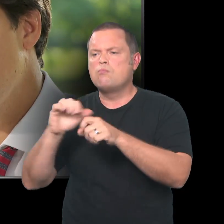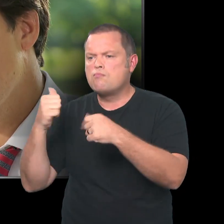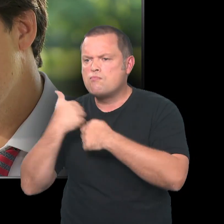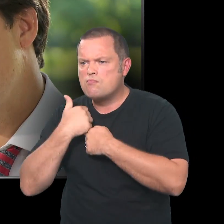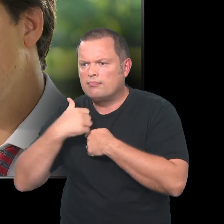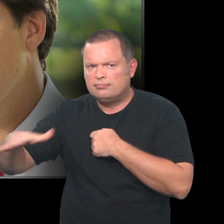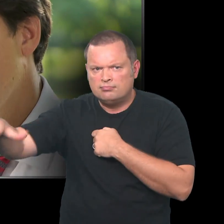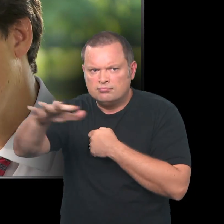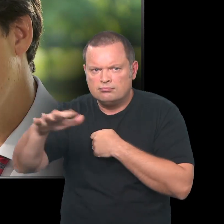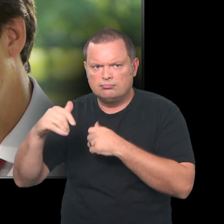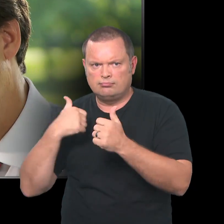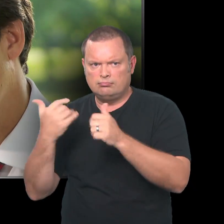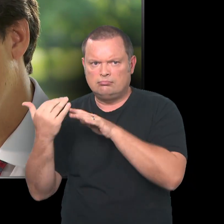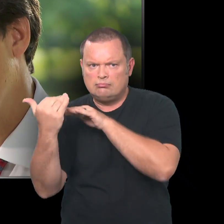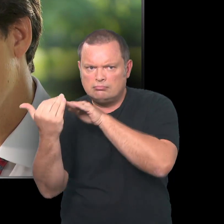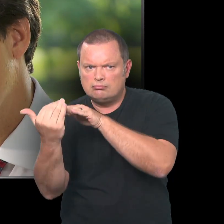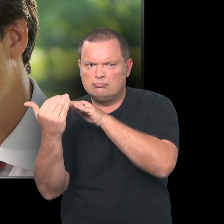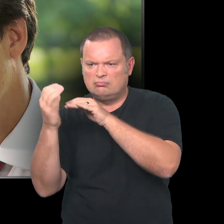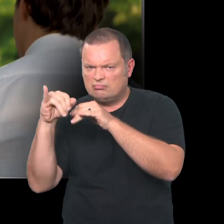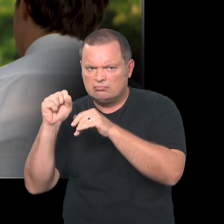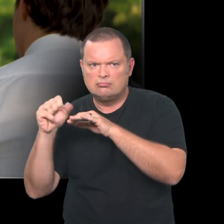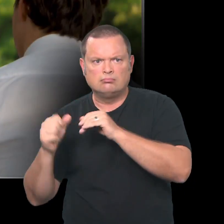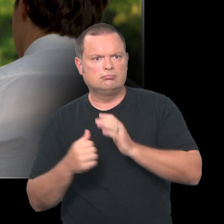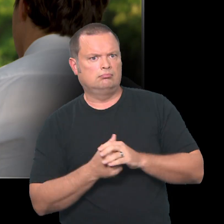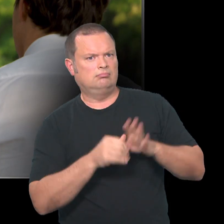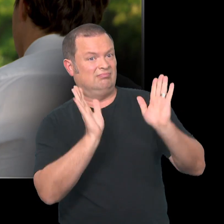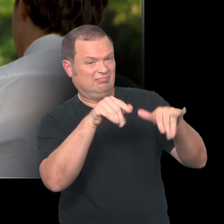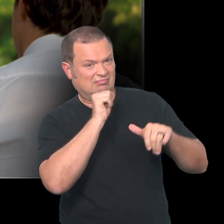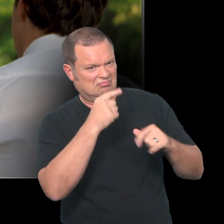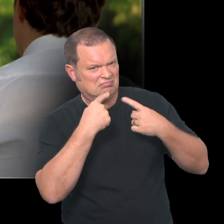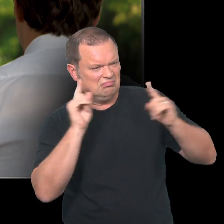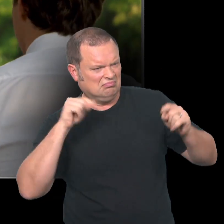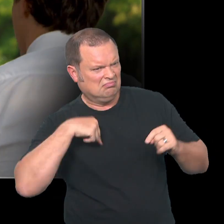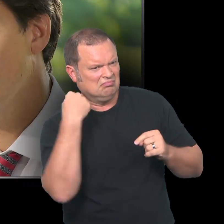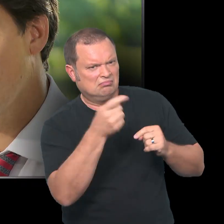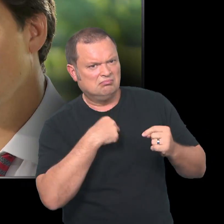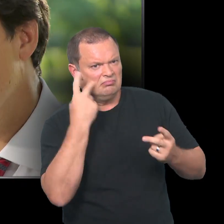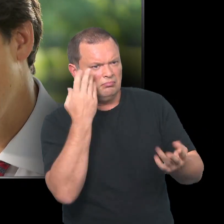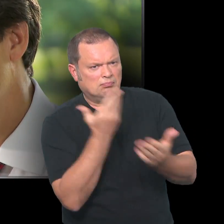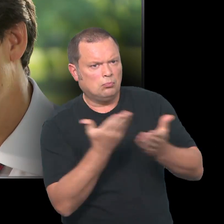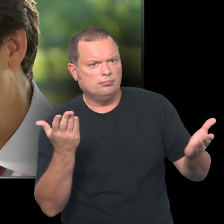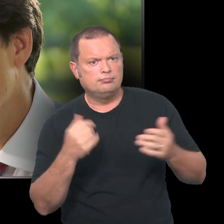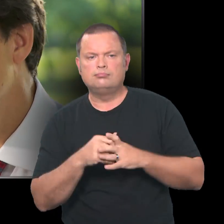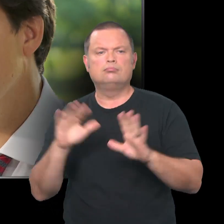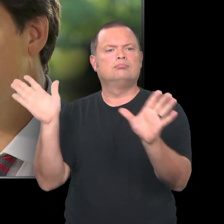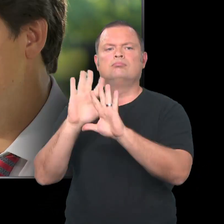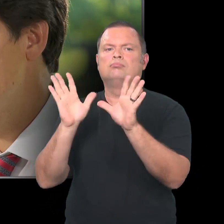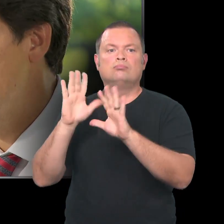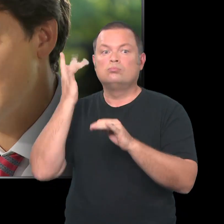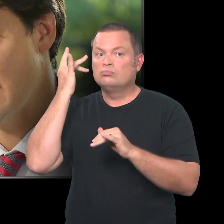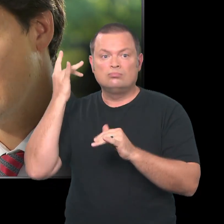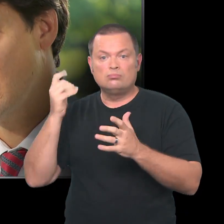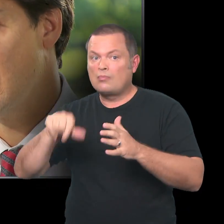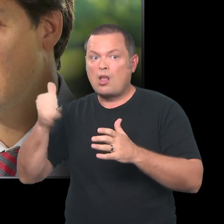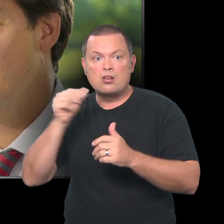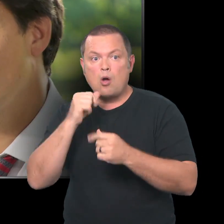the local troops on the ground in order to carry the fight effectively against ISIS. That hasn't worked for ten years.